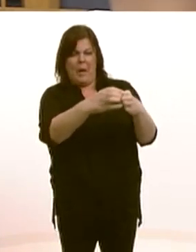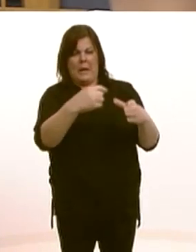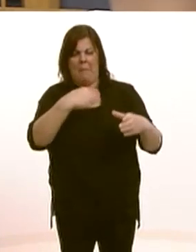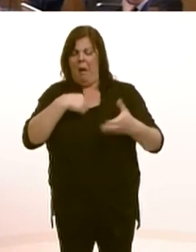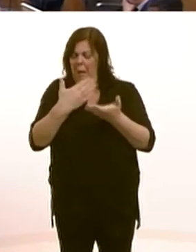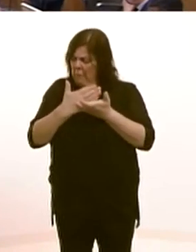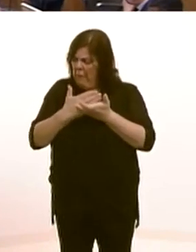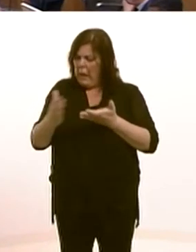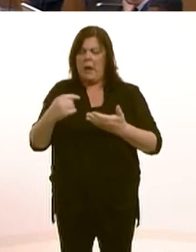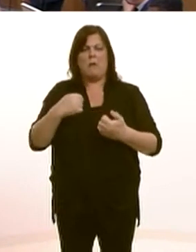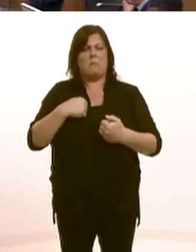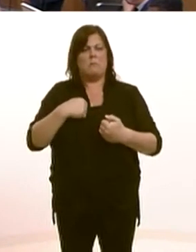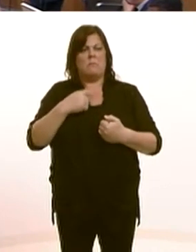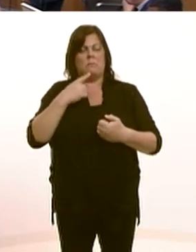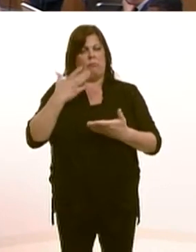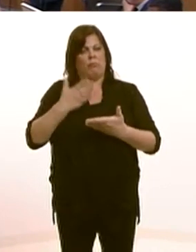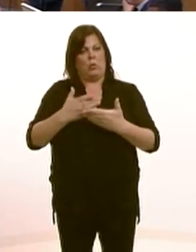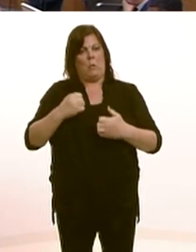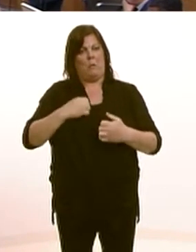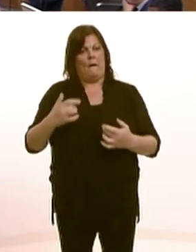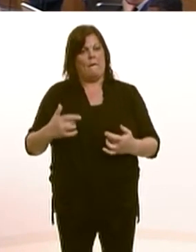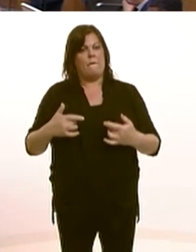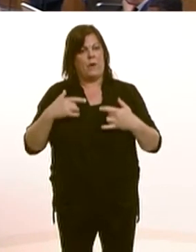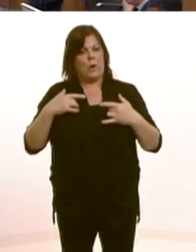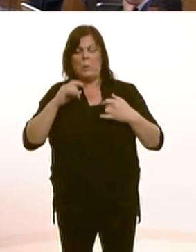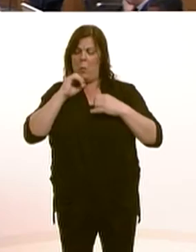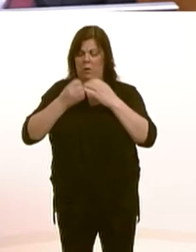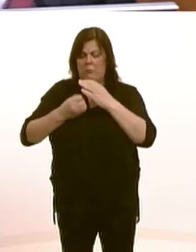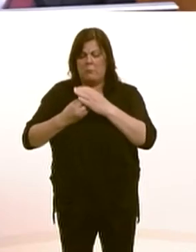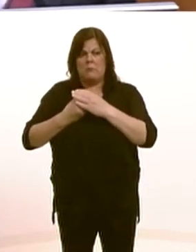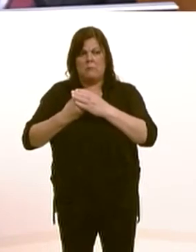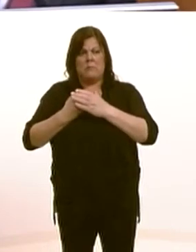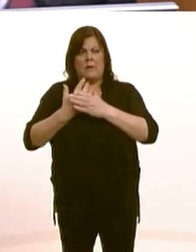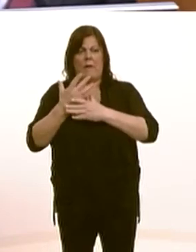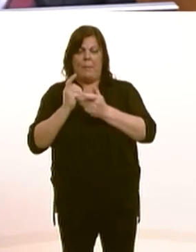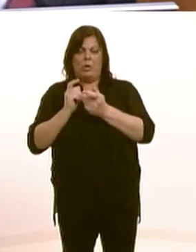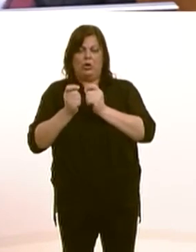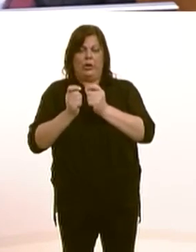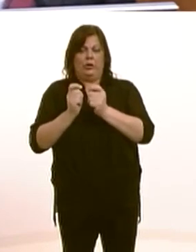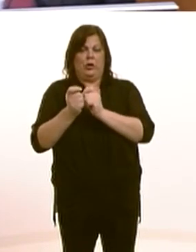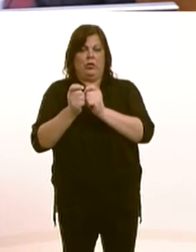sure these views will be developed between the parties over the next few weeks and months.